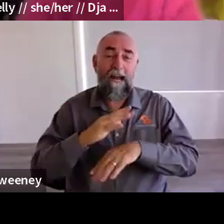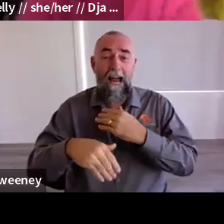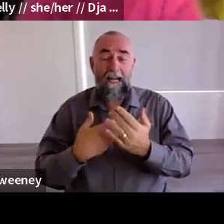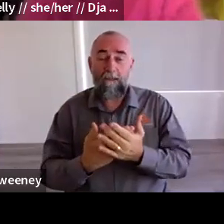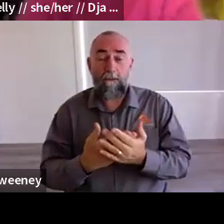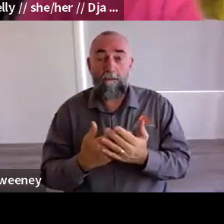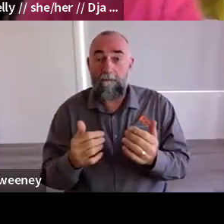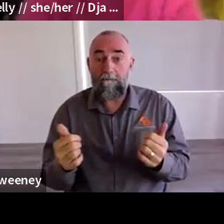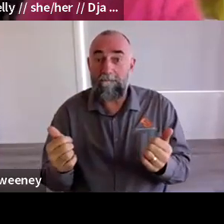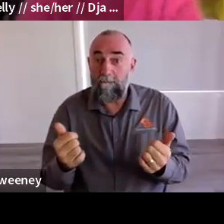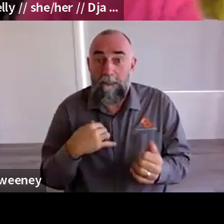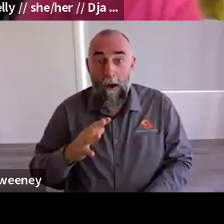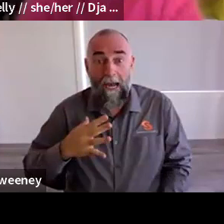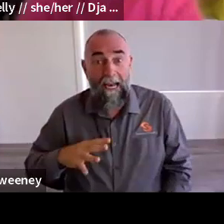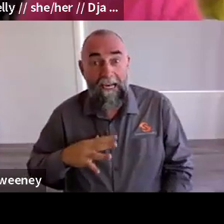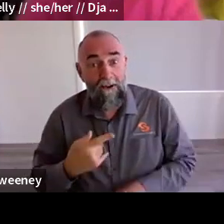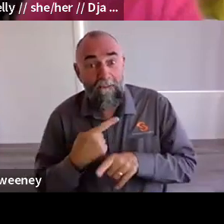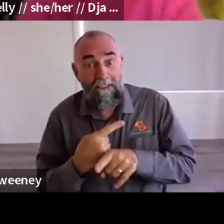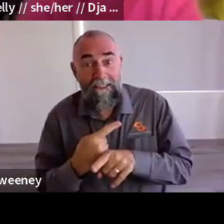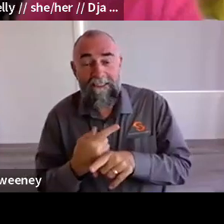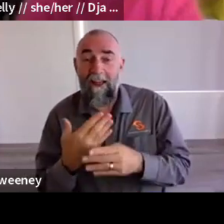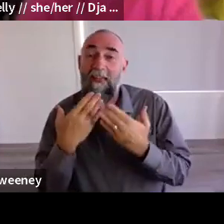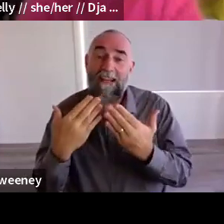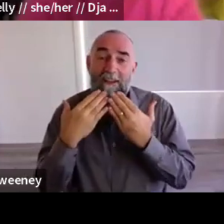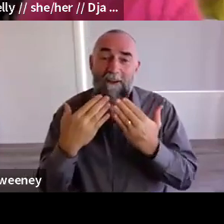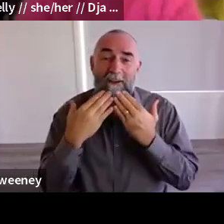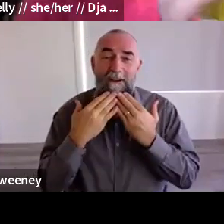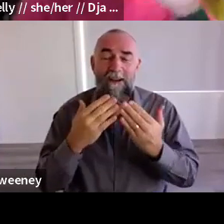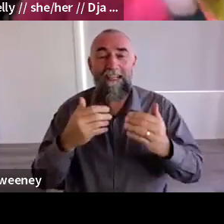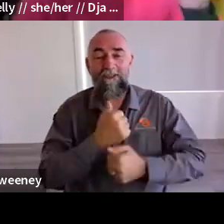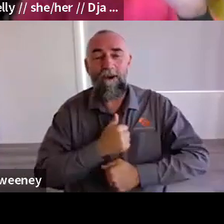sessions. They will all be online and hopefully we'll have many, many more